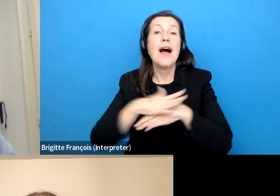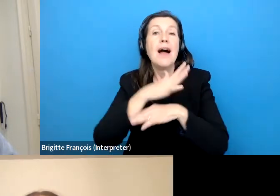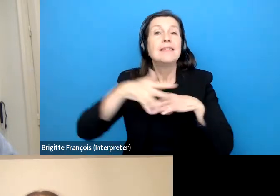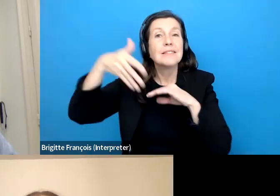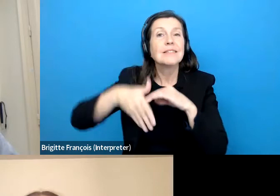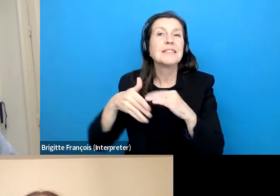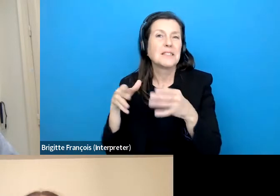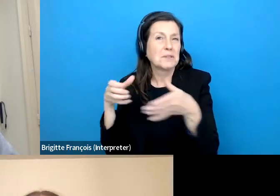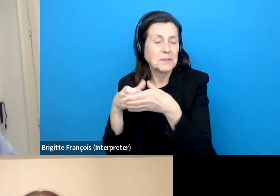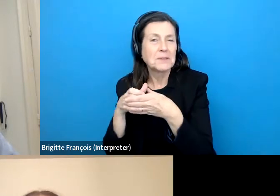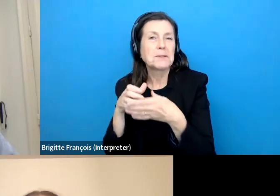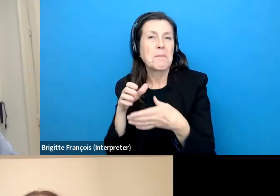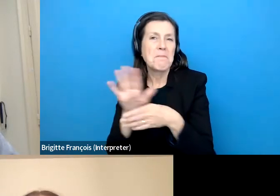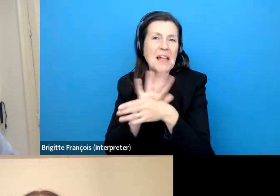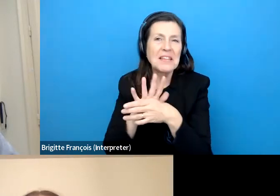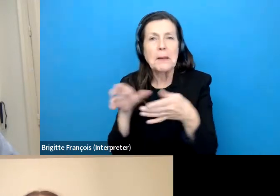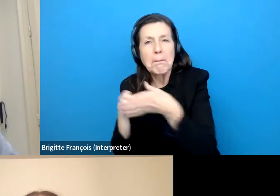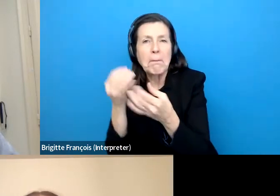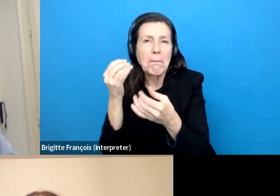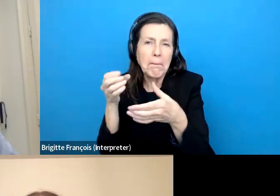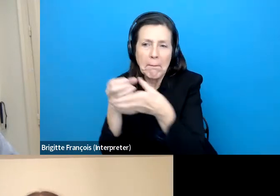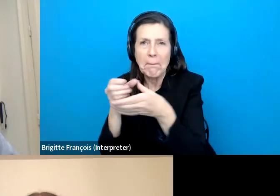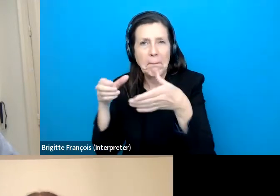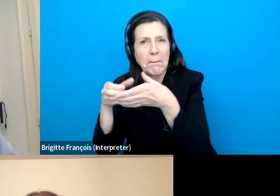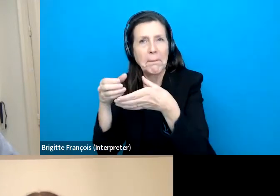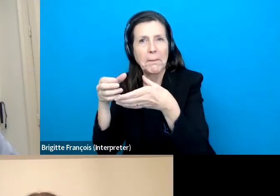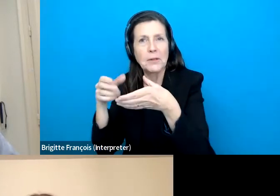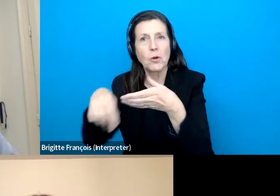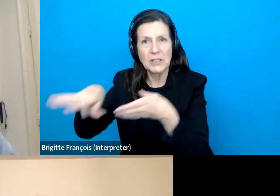migrants, stateless, refugees, asylum seeking women,